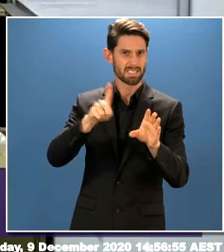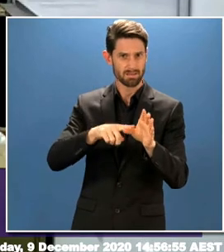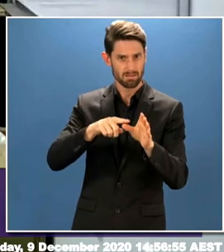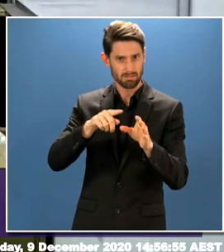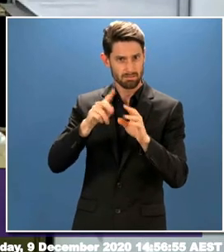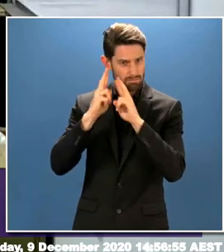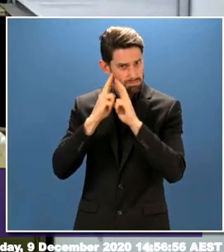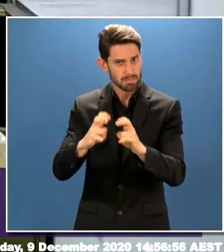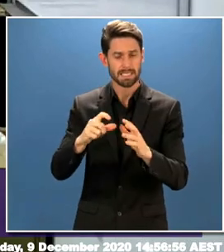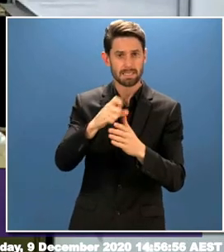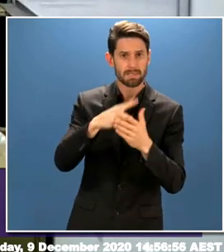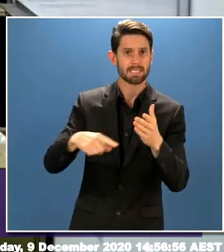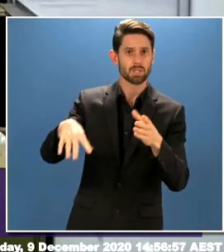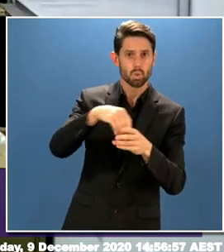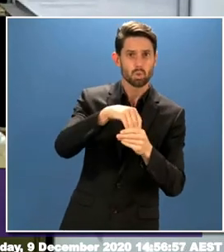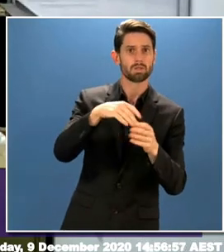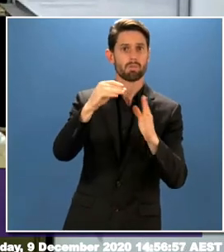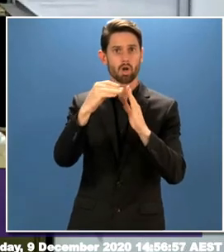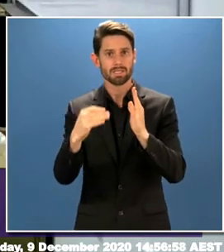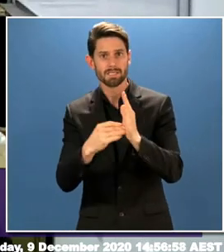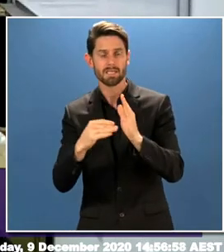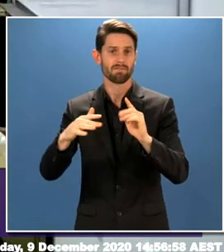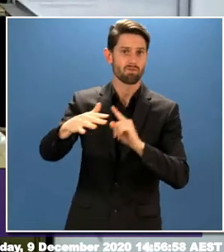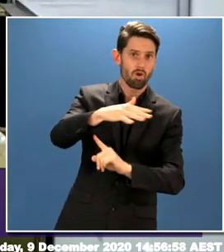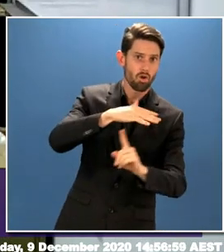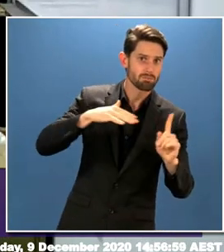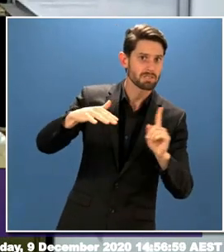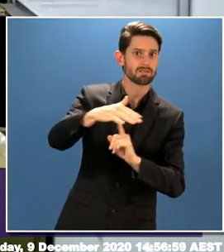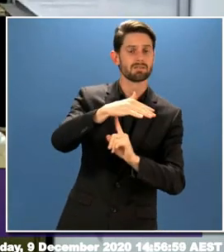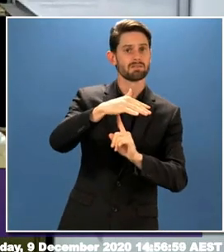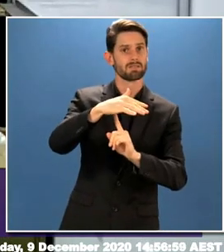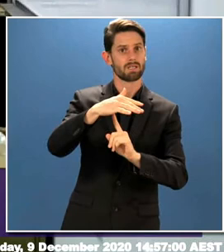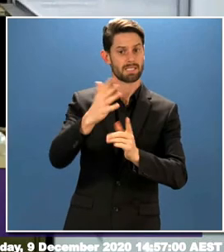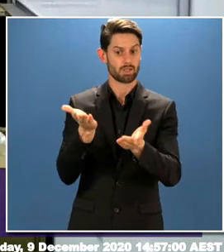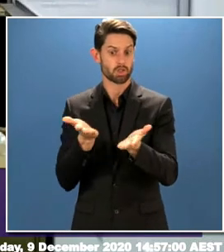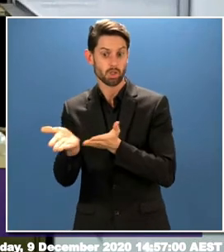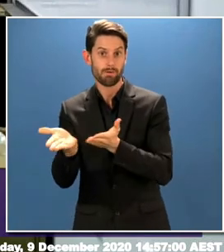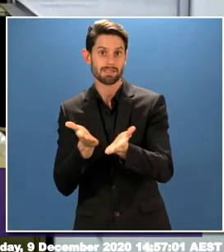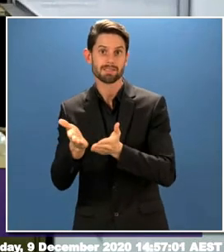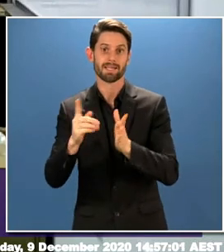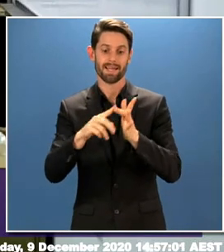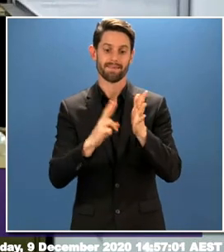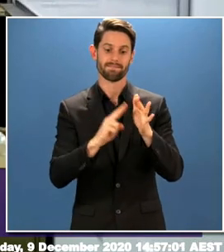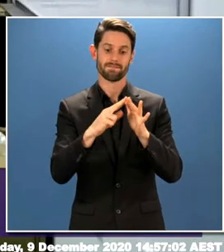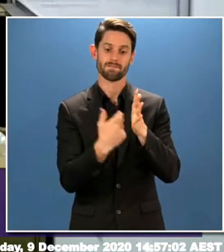in policy, environment, infrastructure and services with a particular focus on